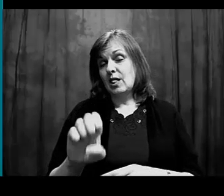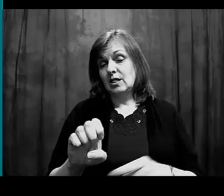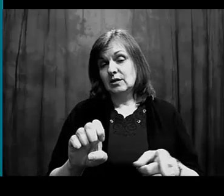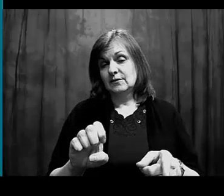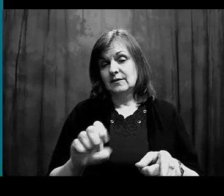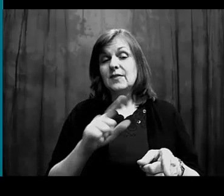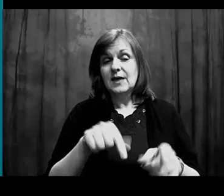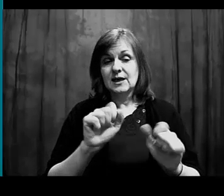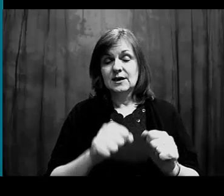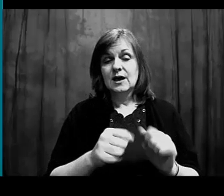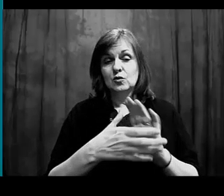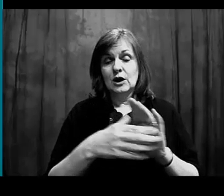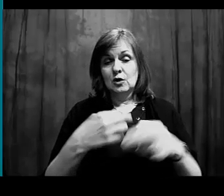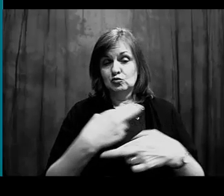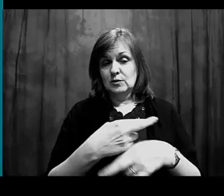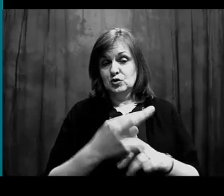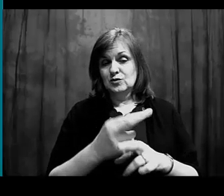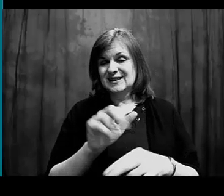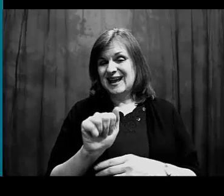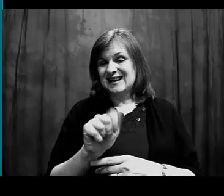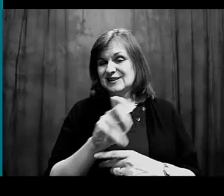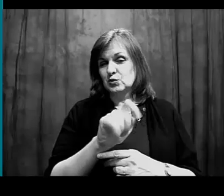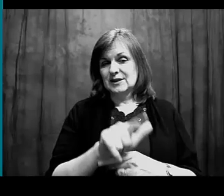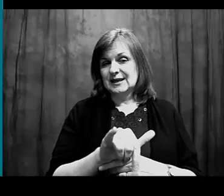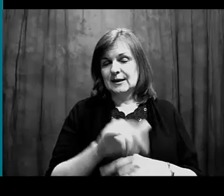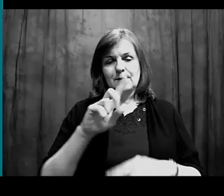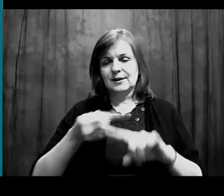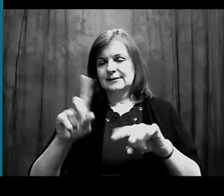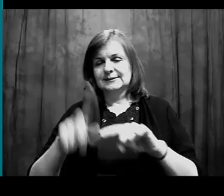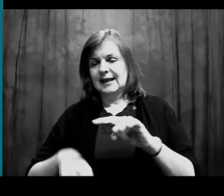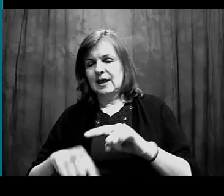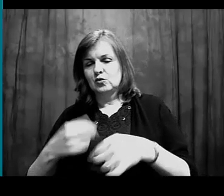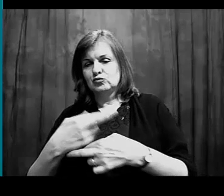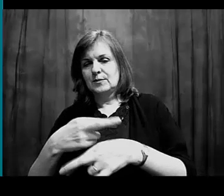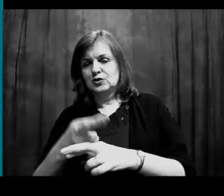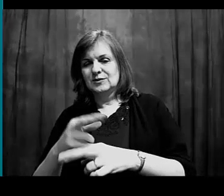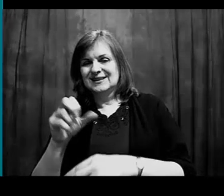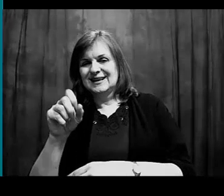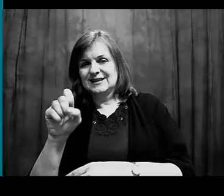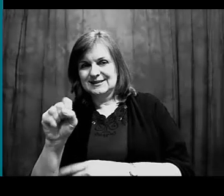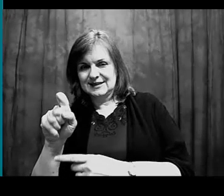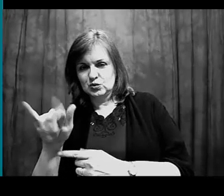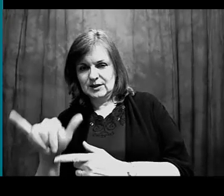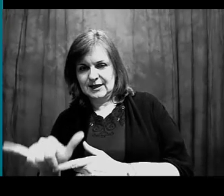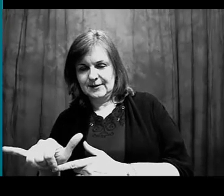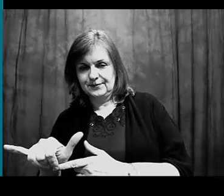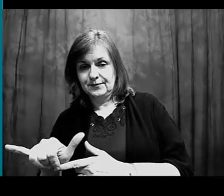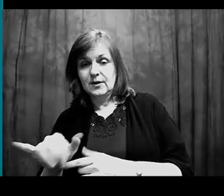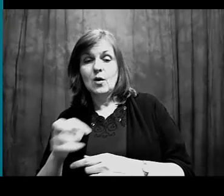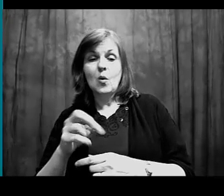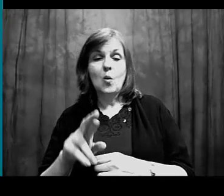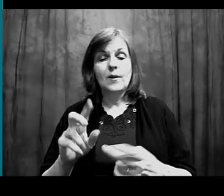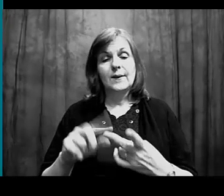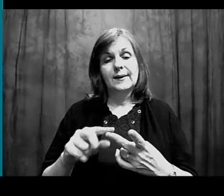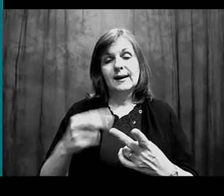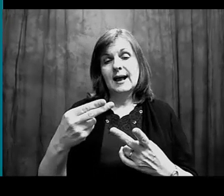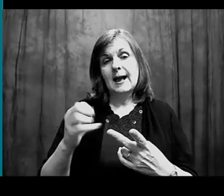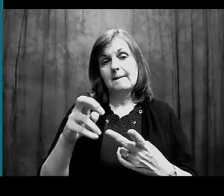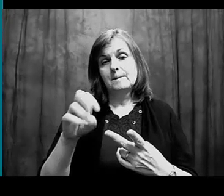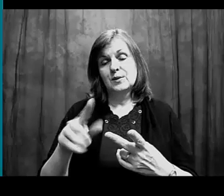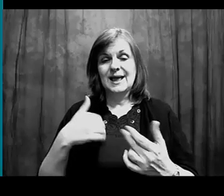in some cases a sterile hybrid they could reproduce asexually -- but they wouldn't reproduce sexually